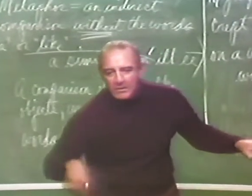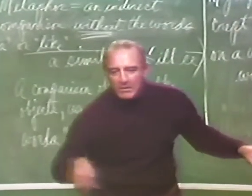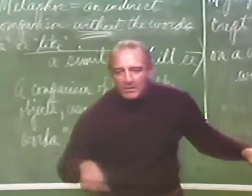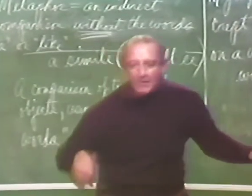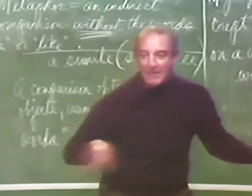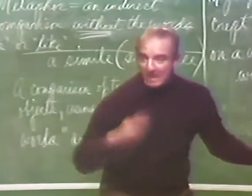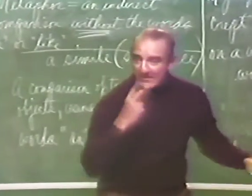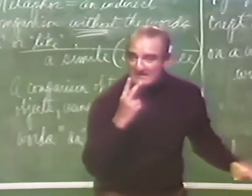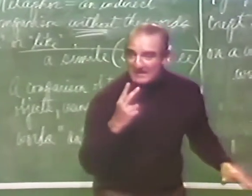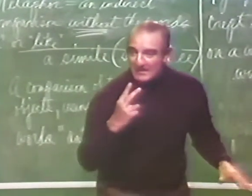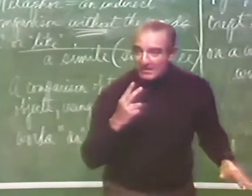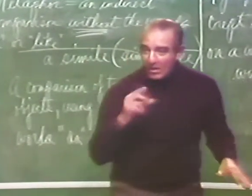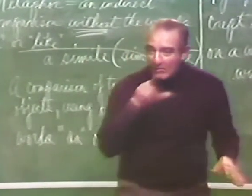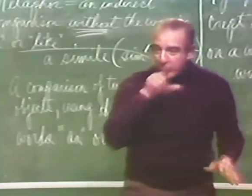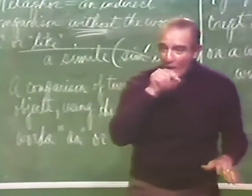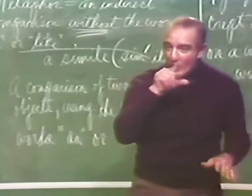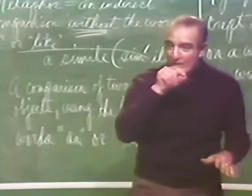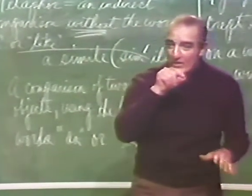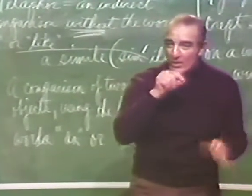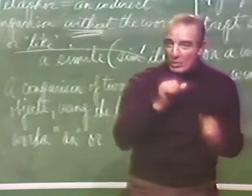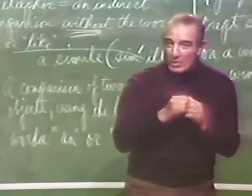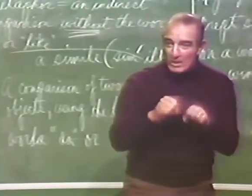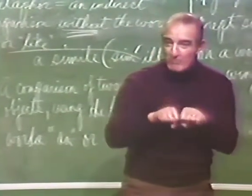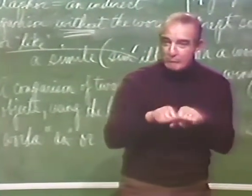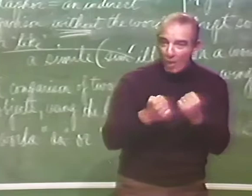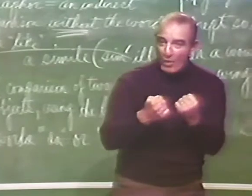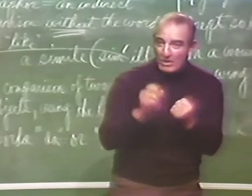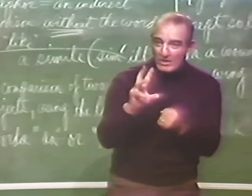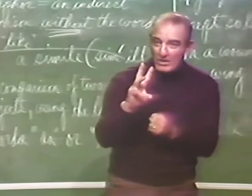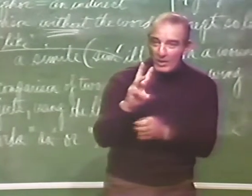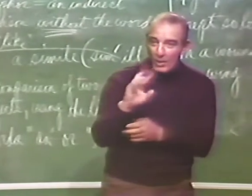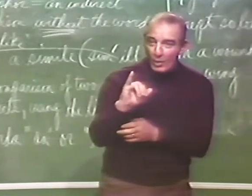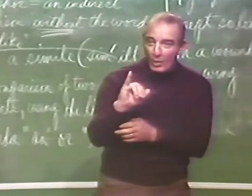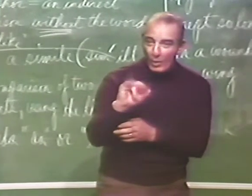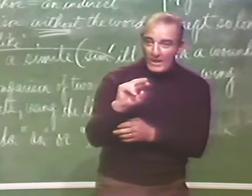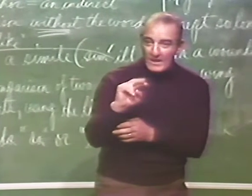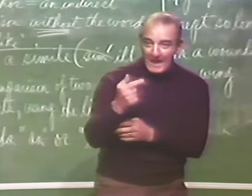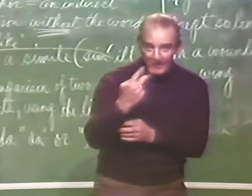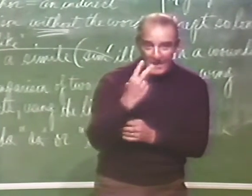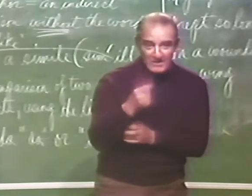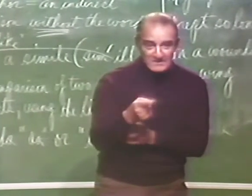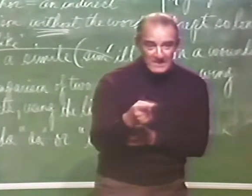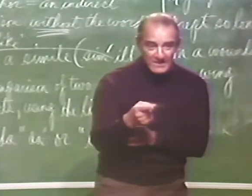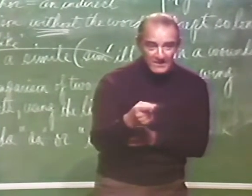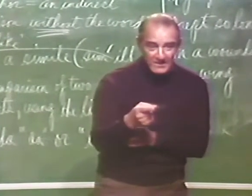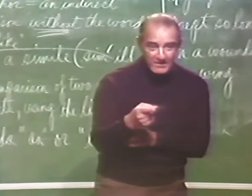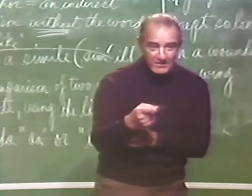BIRD... HAVE YOU EVER SEEN A BIRD WITH A BROKEN WING?